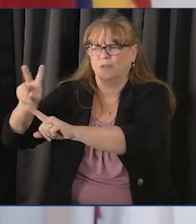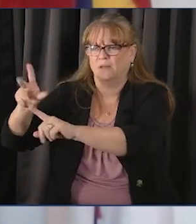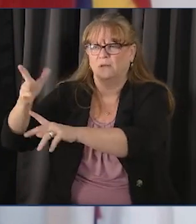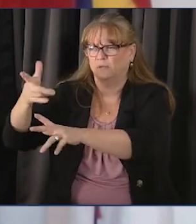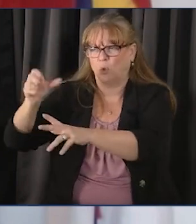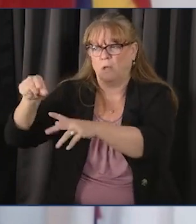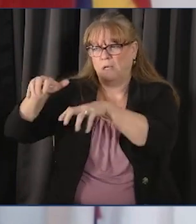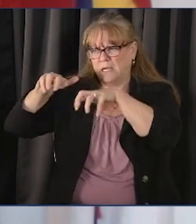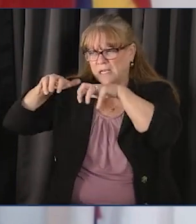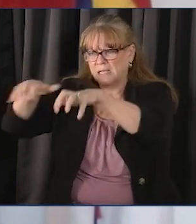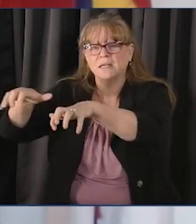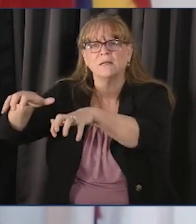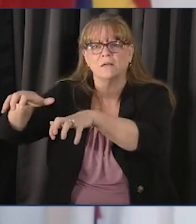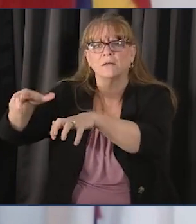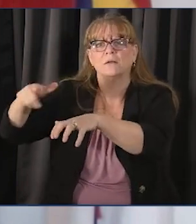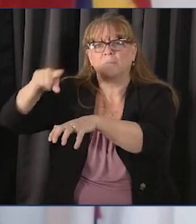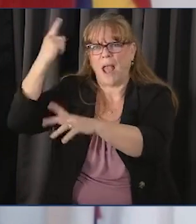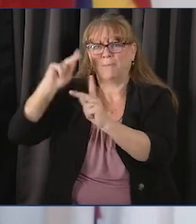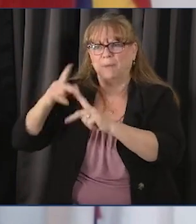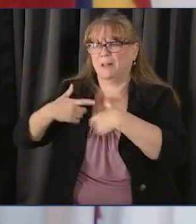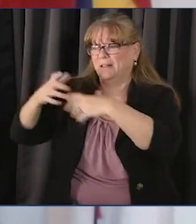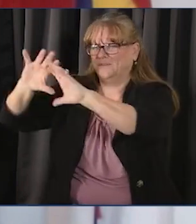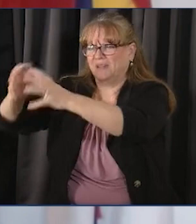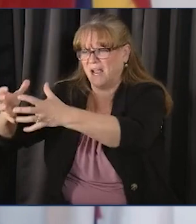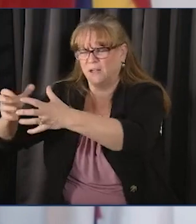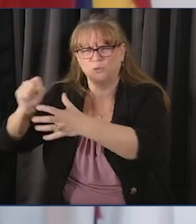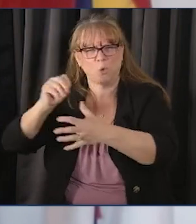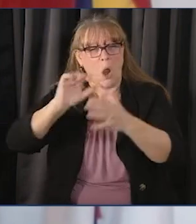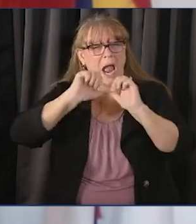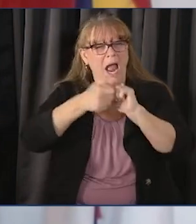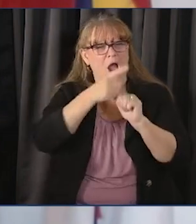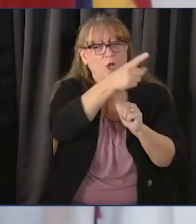hospitals to ensure equitable access for vaccines distribution equity index